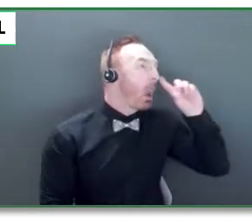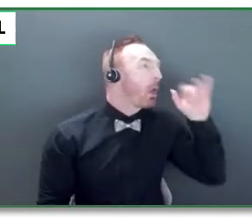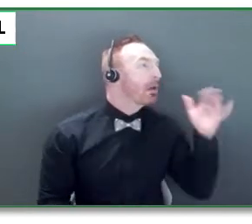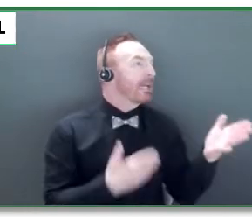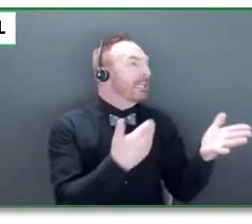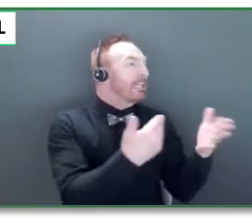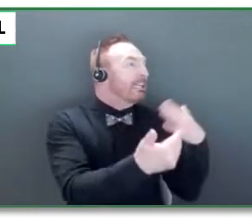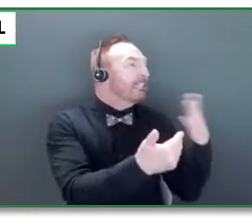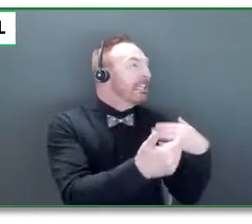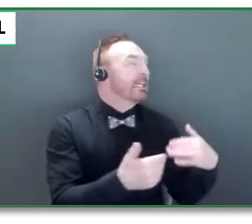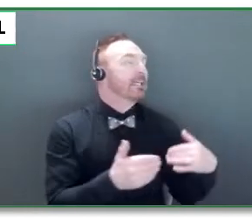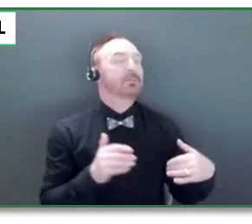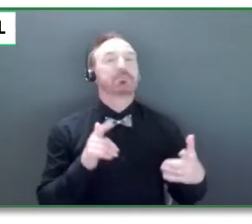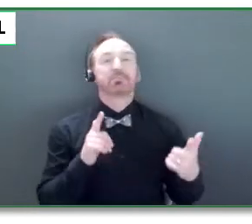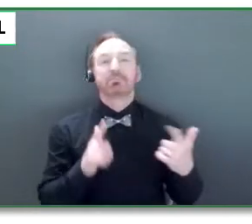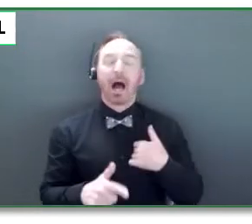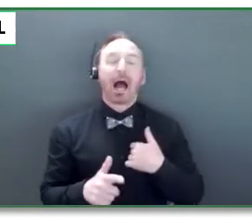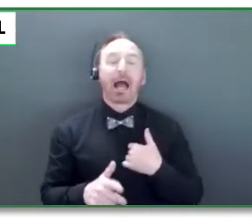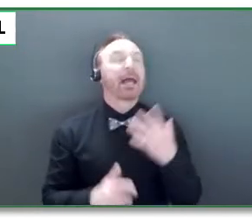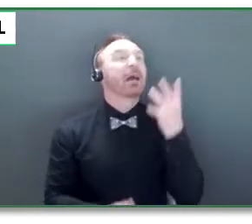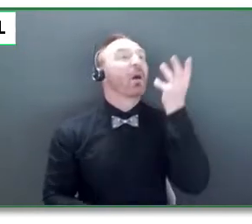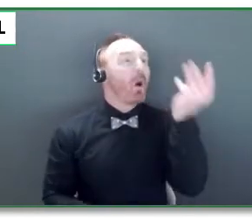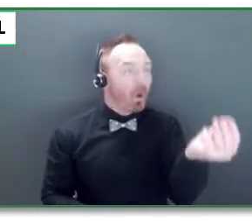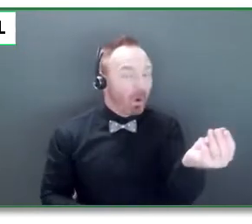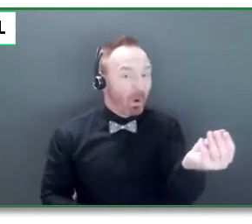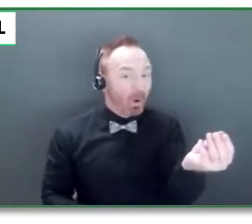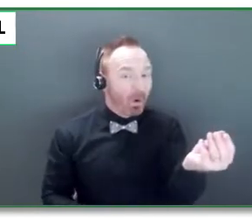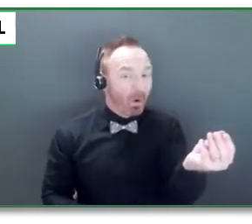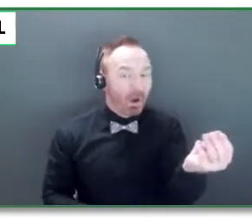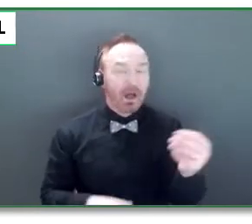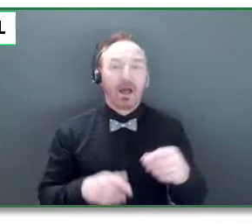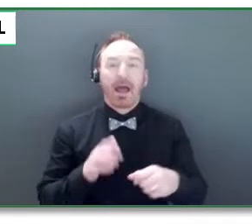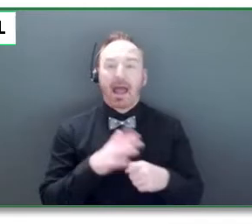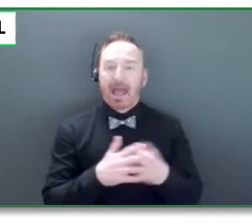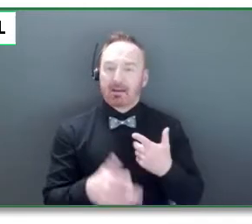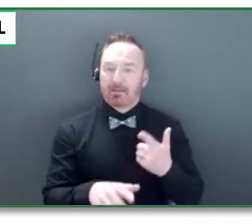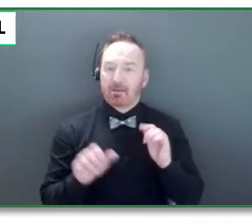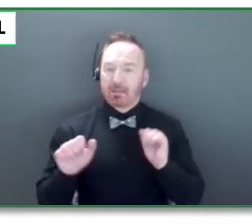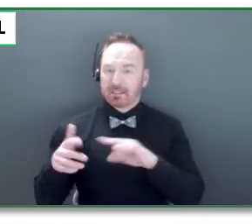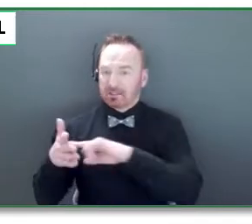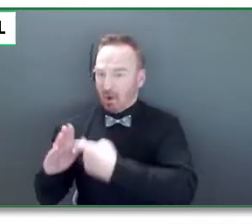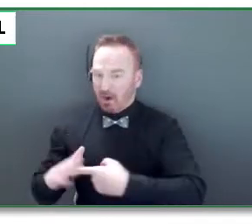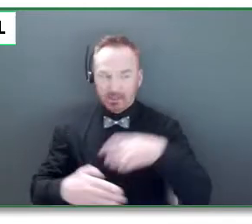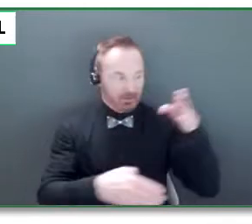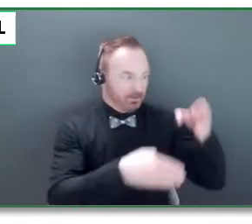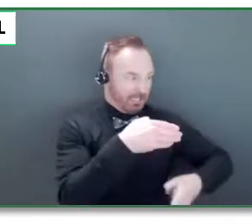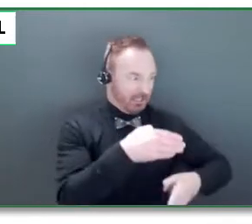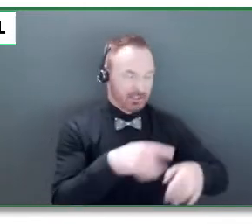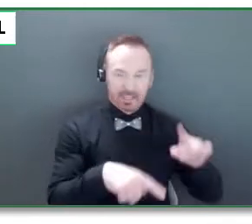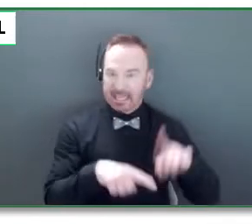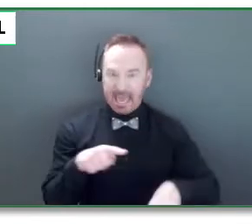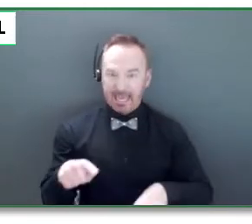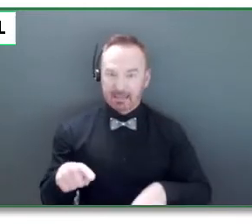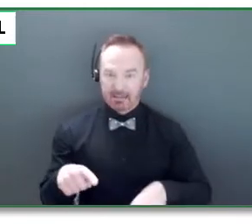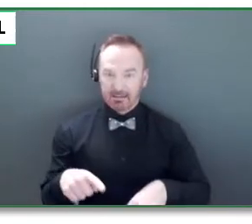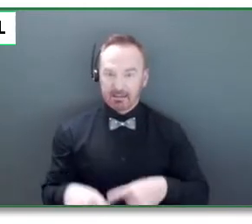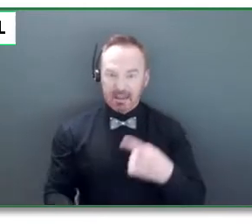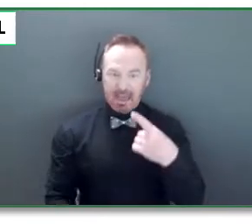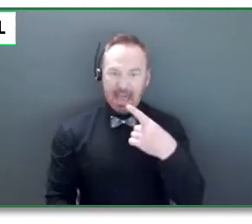can't walk anymore because it's it's just steeper than you thought. Or sometimes it could also be that for the person